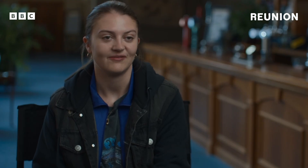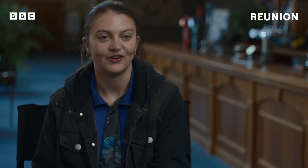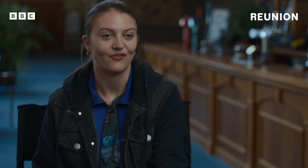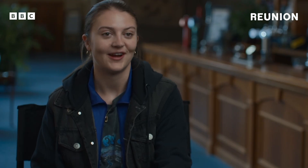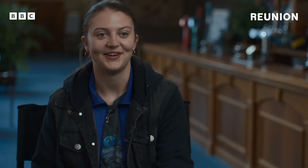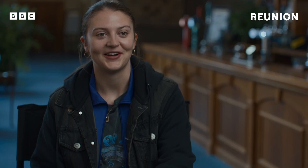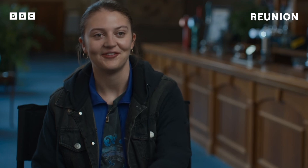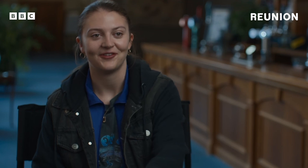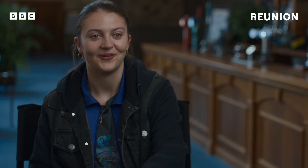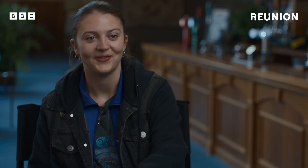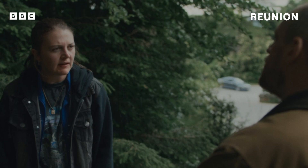and I feel really grateful.